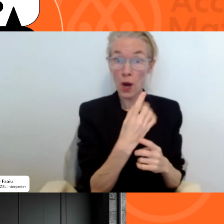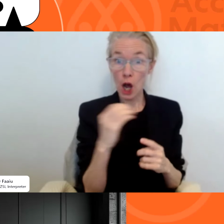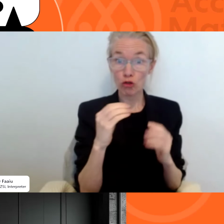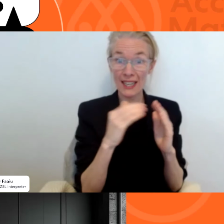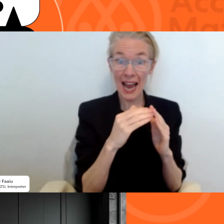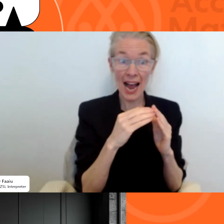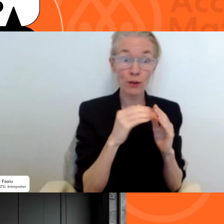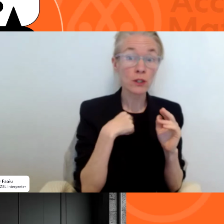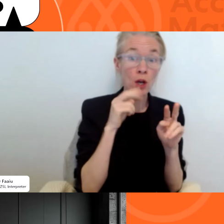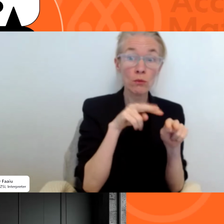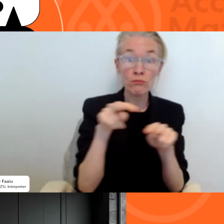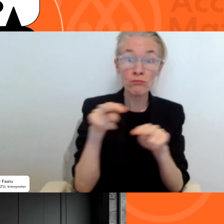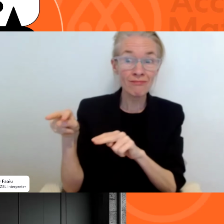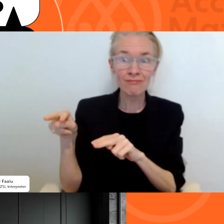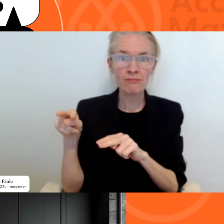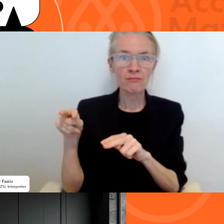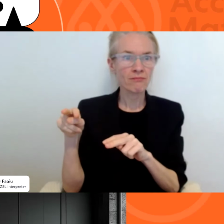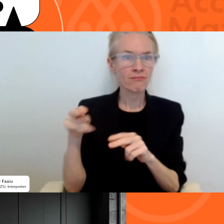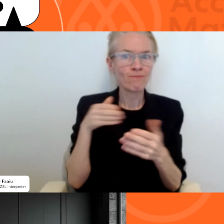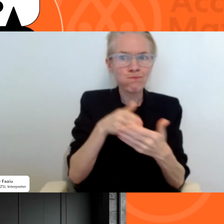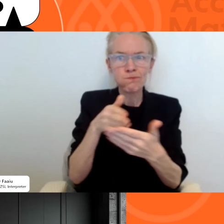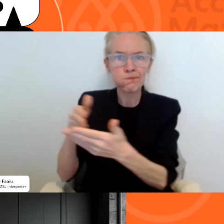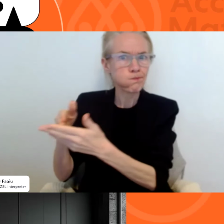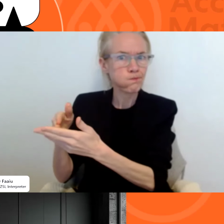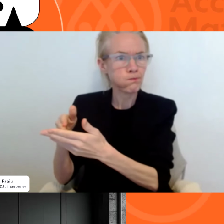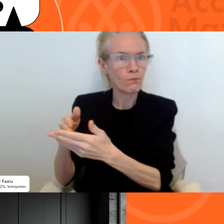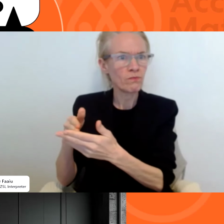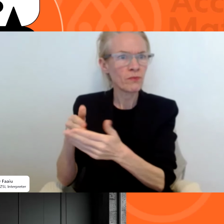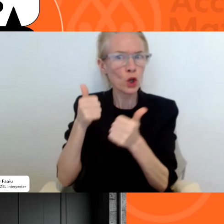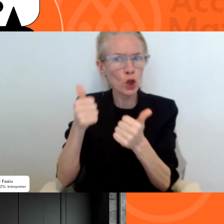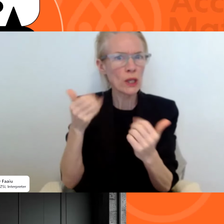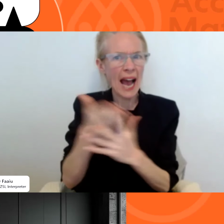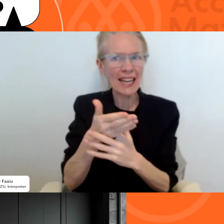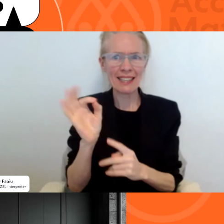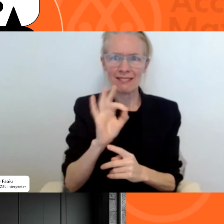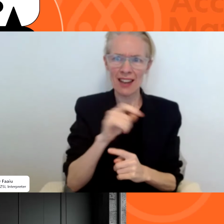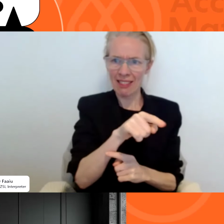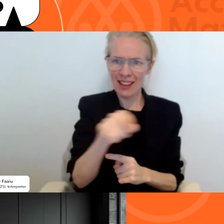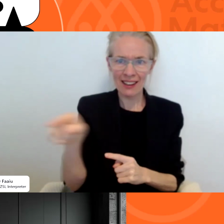in the front door. So how are we supposed to view a house, never